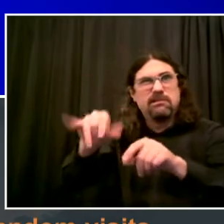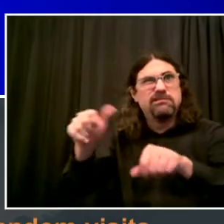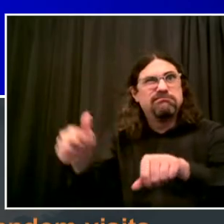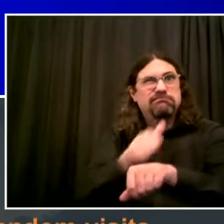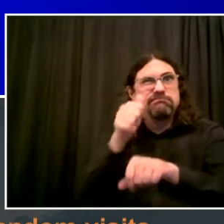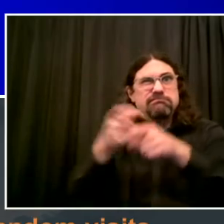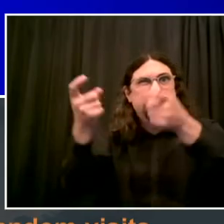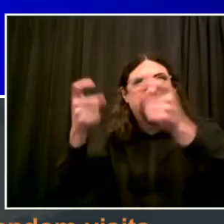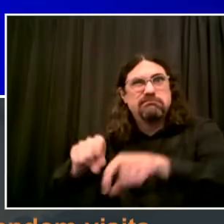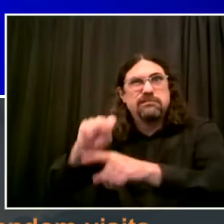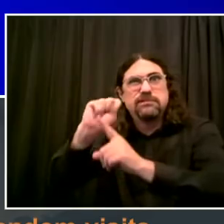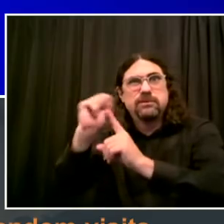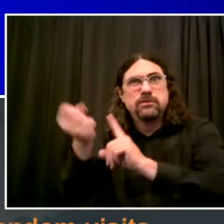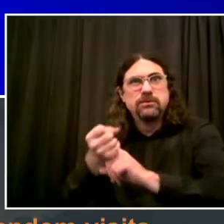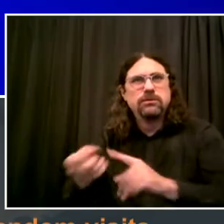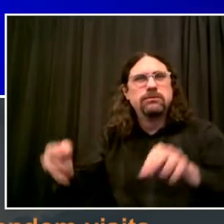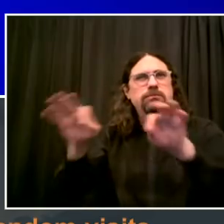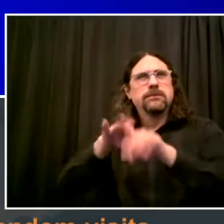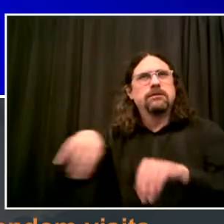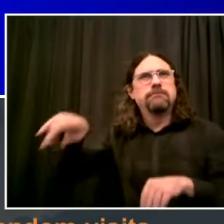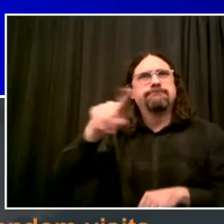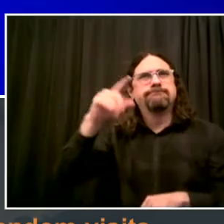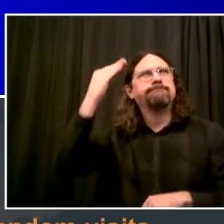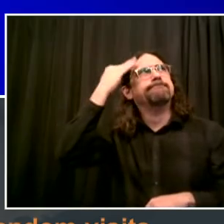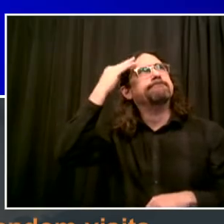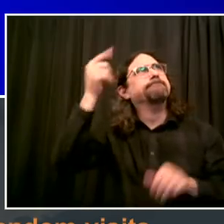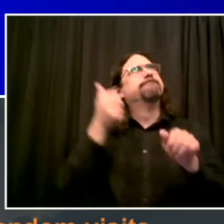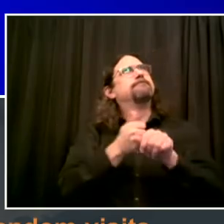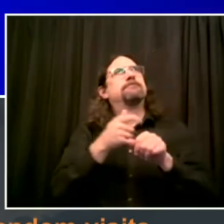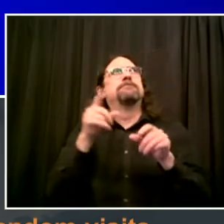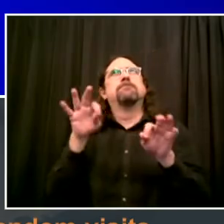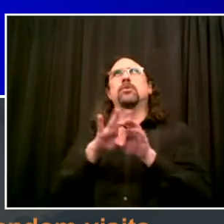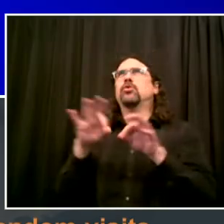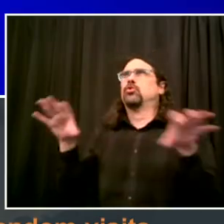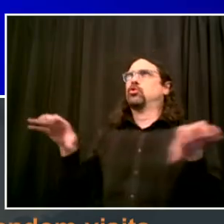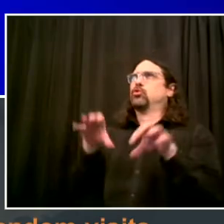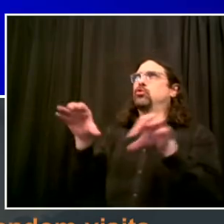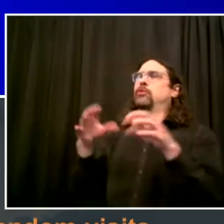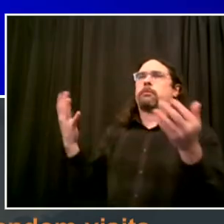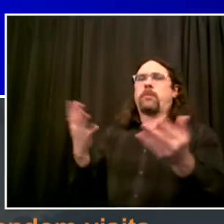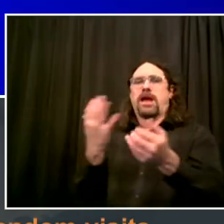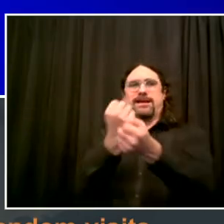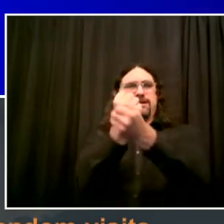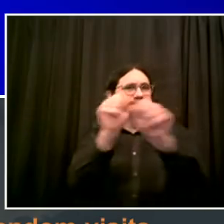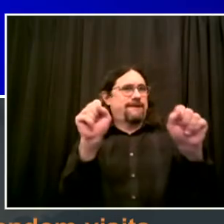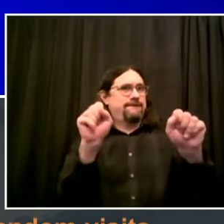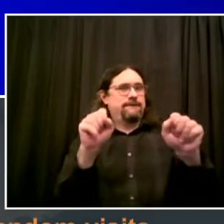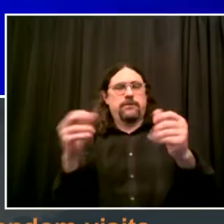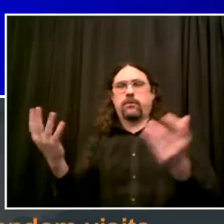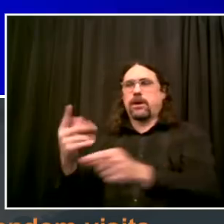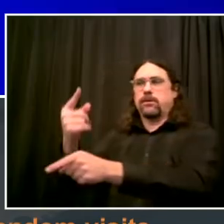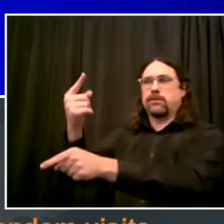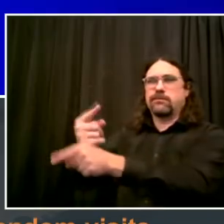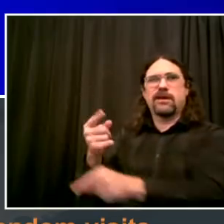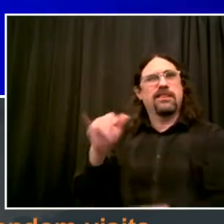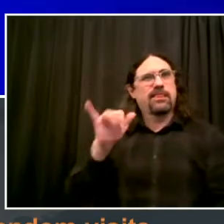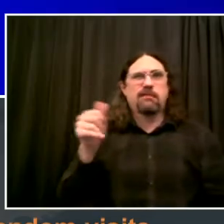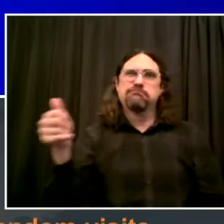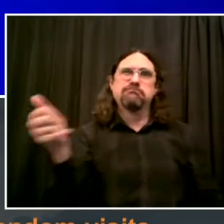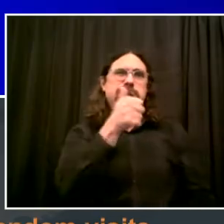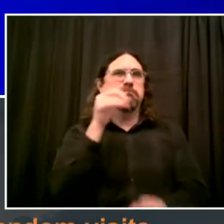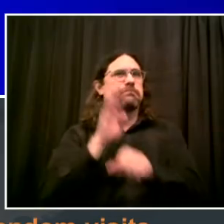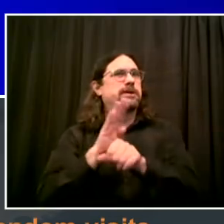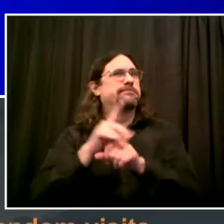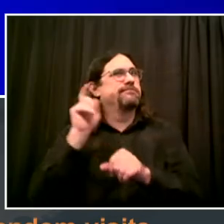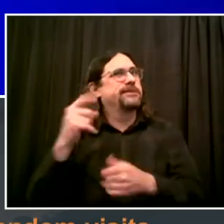THEY ARE PUTTING